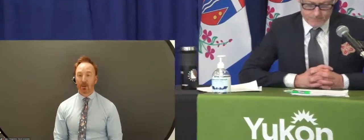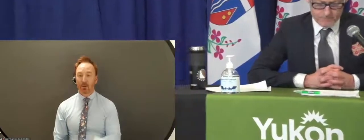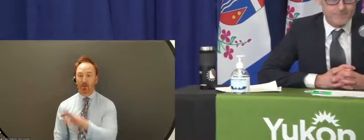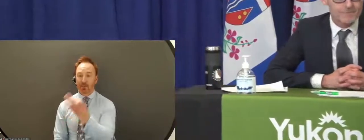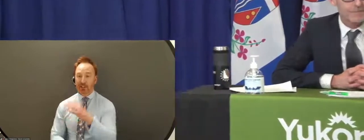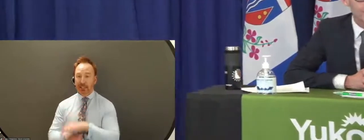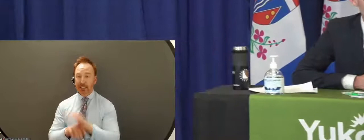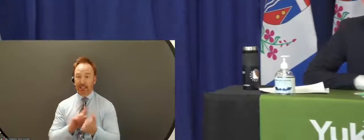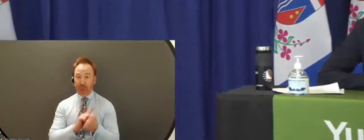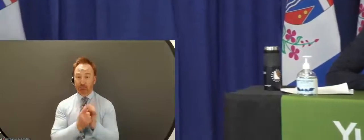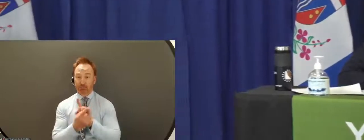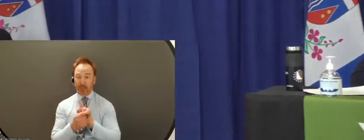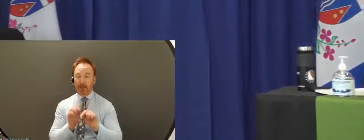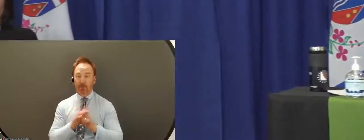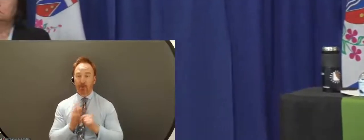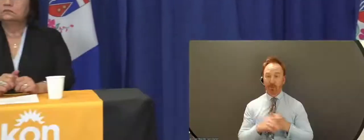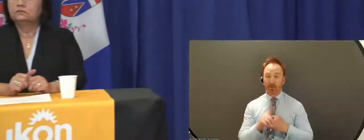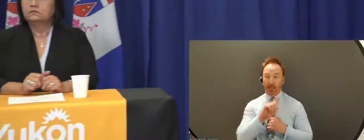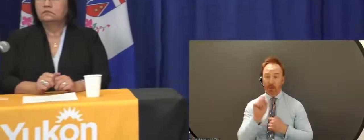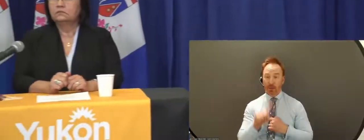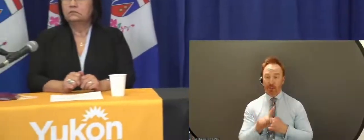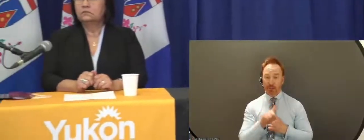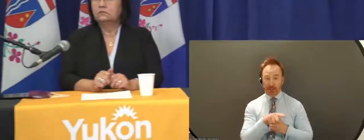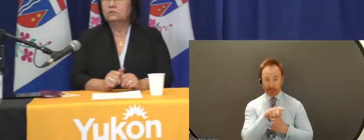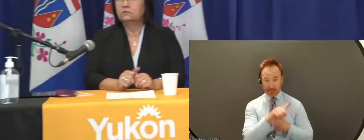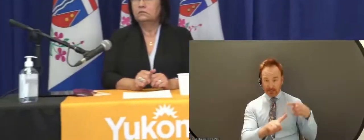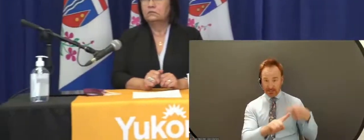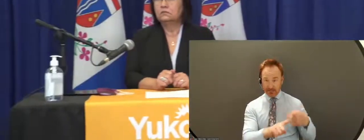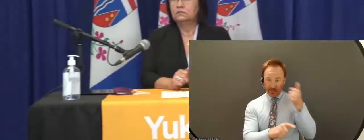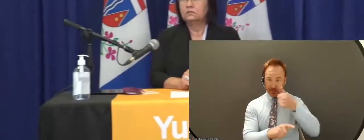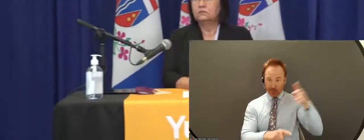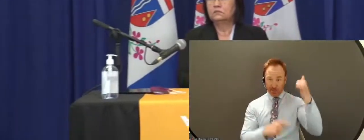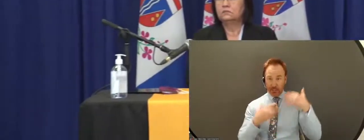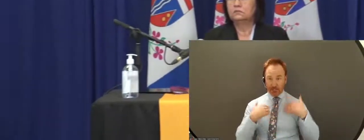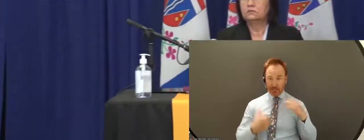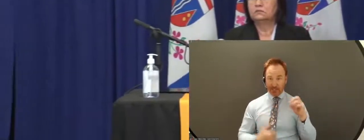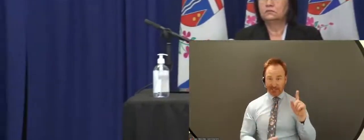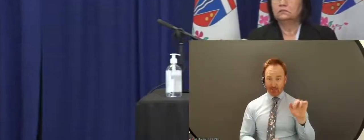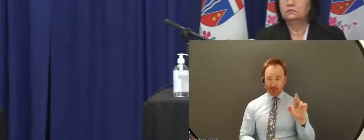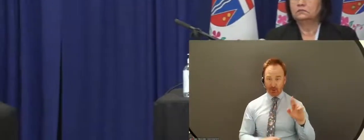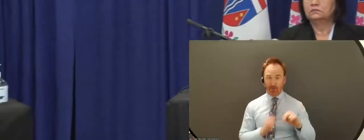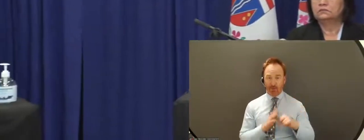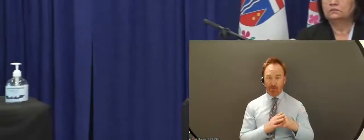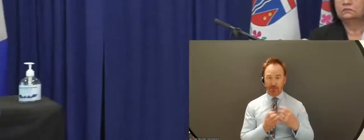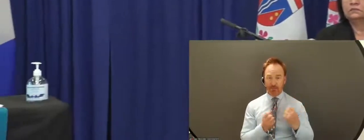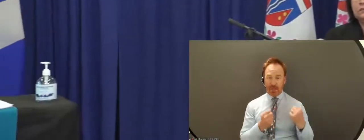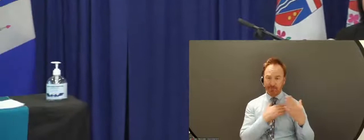This is not risk on one side and no risk on the other side. Look at the mental health